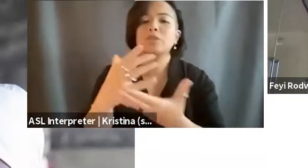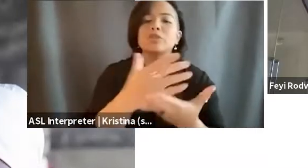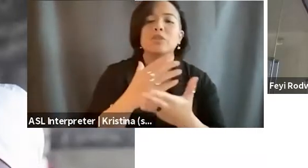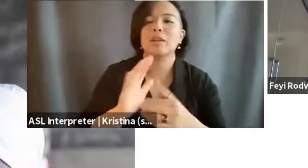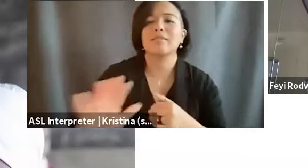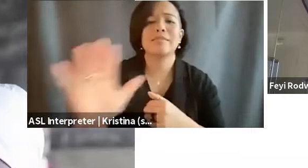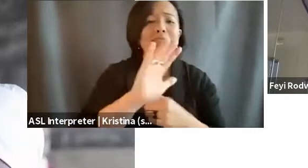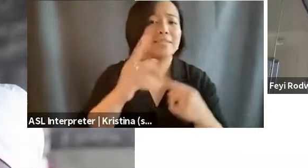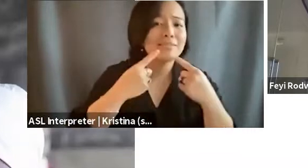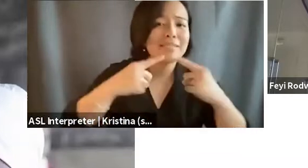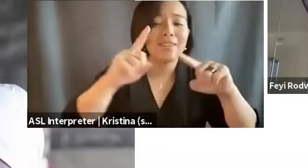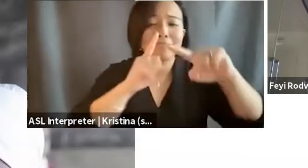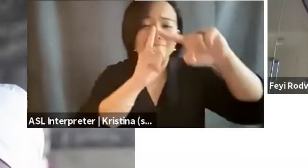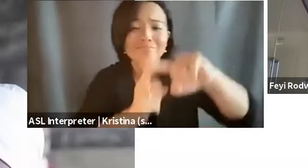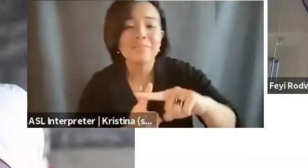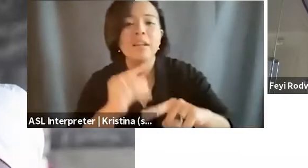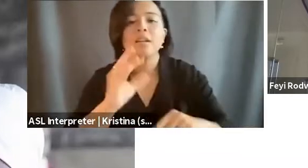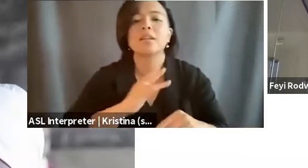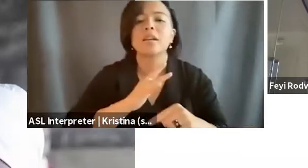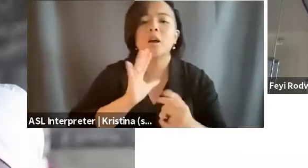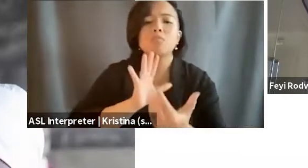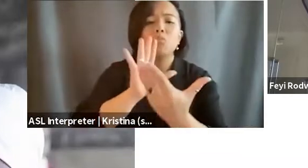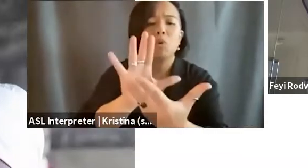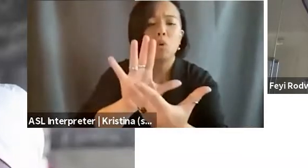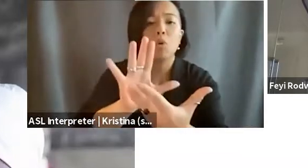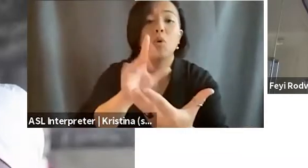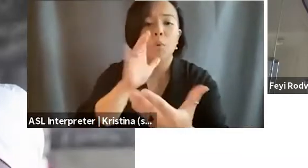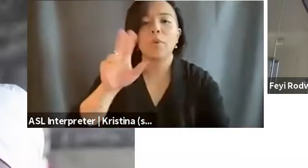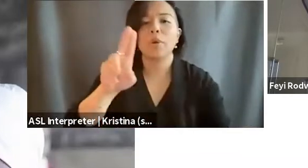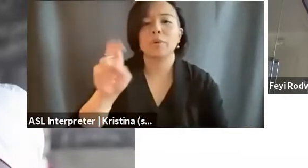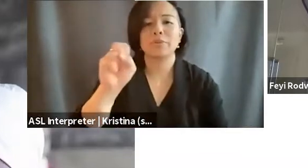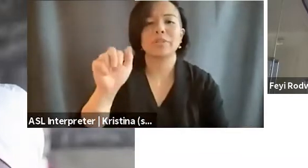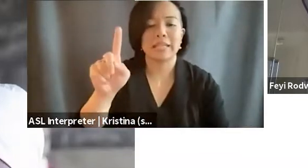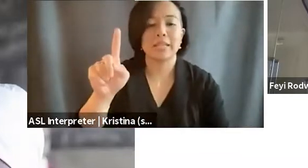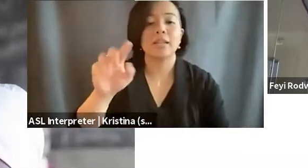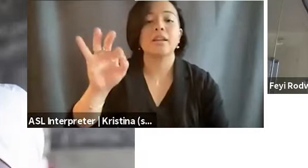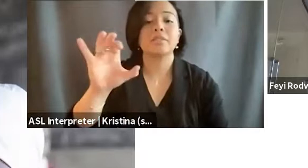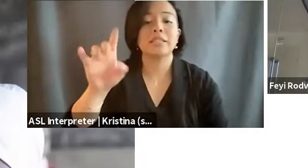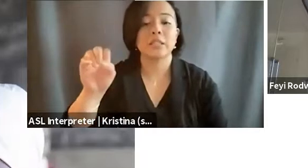for sharing their successes and the approaches adopted by USAID, FCDO,